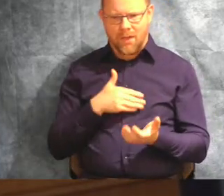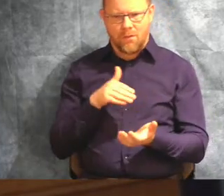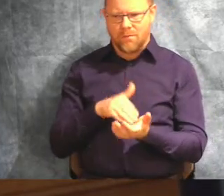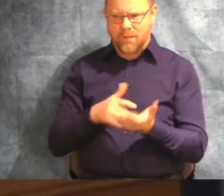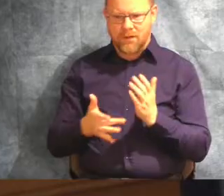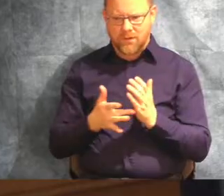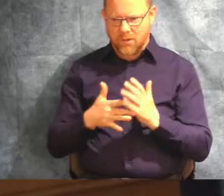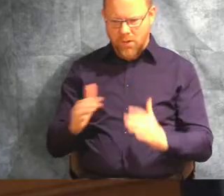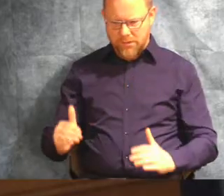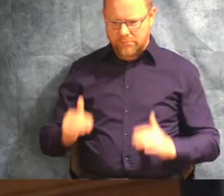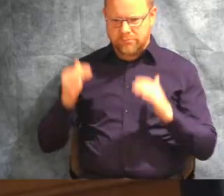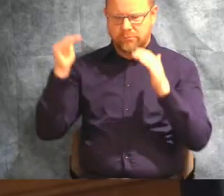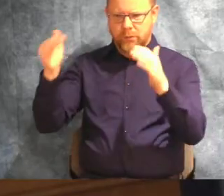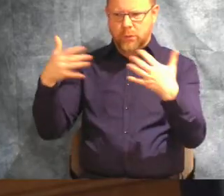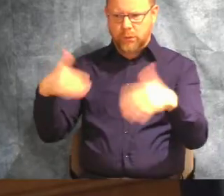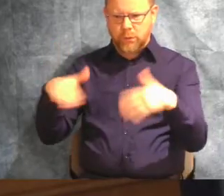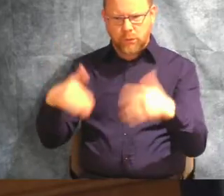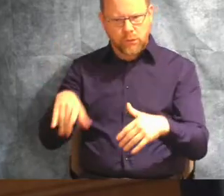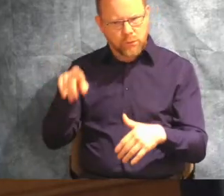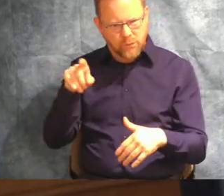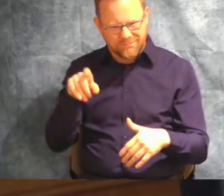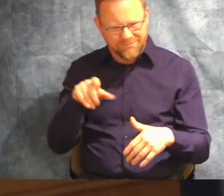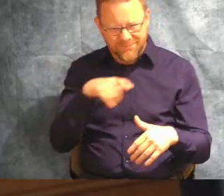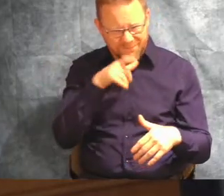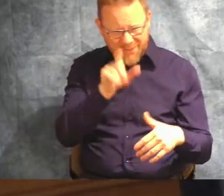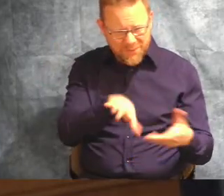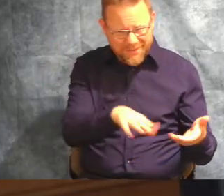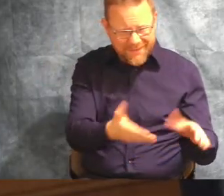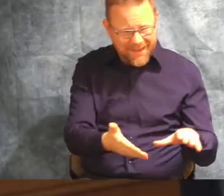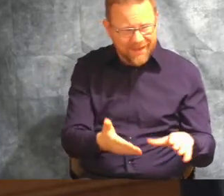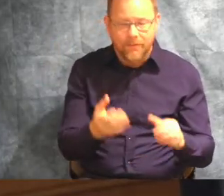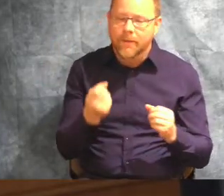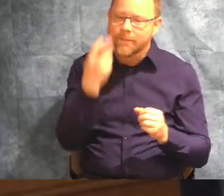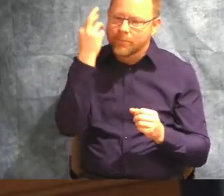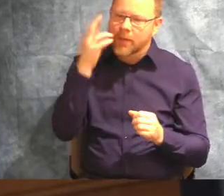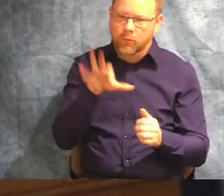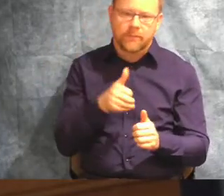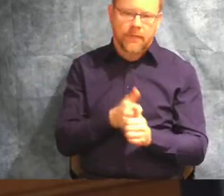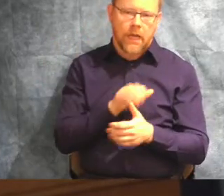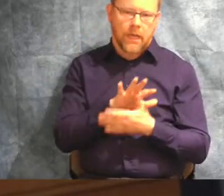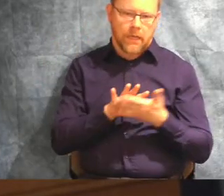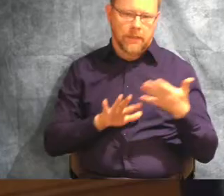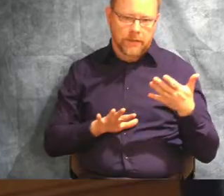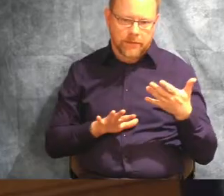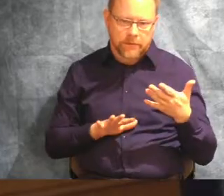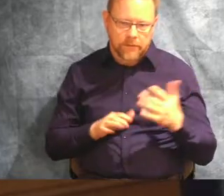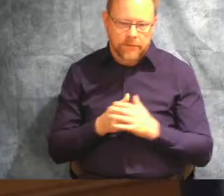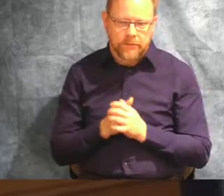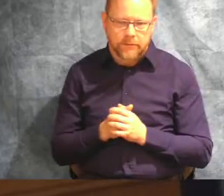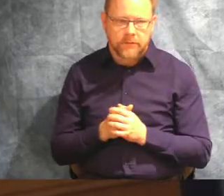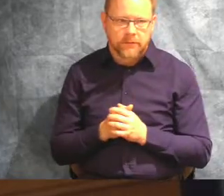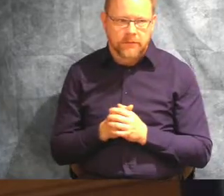services that we have. And I I'm not sure there are a lot of reasons why. U, but we can't ignore